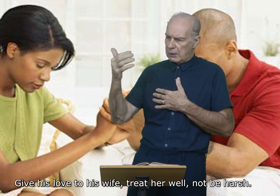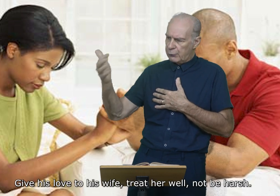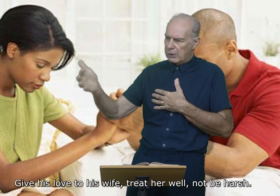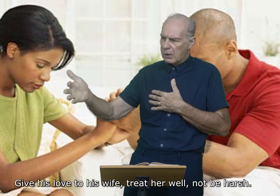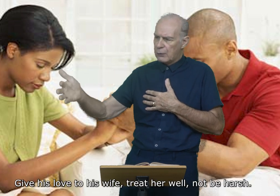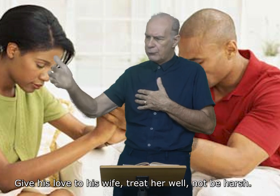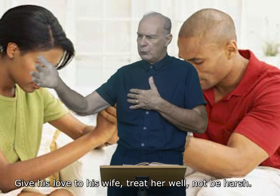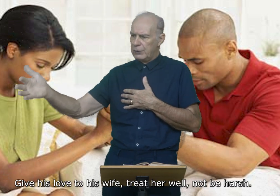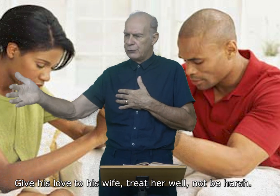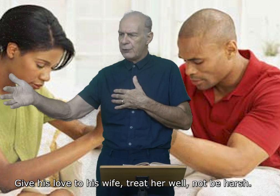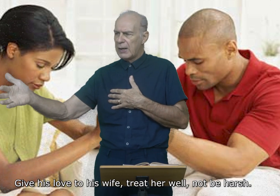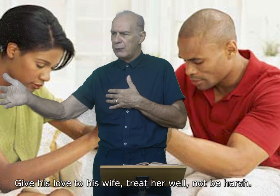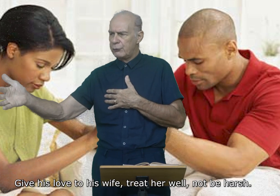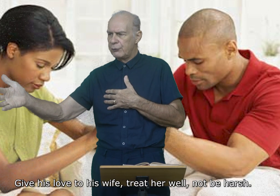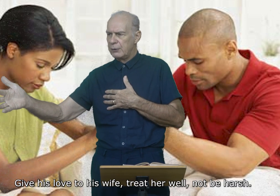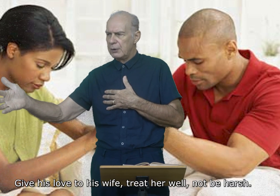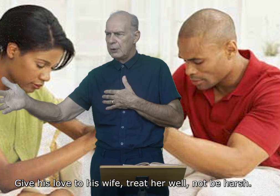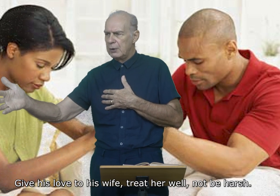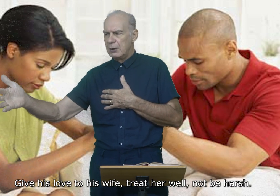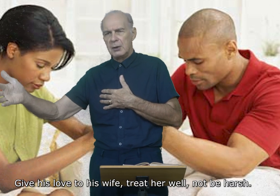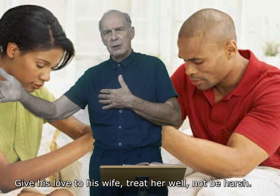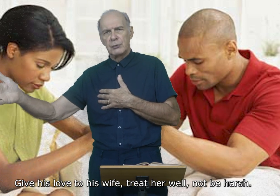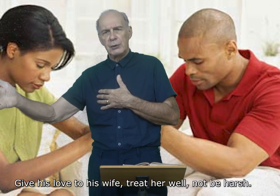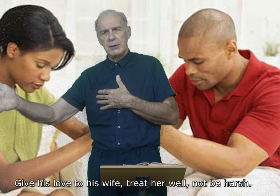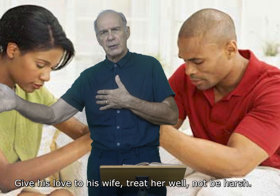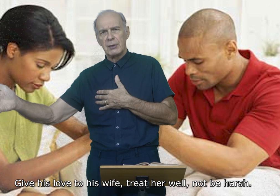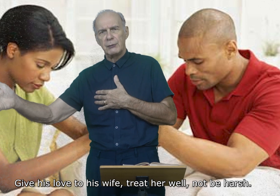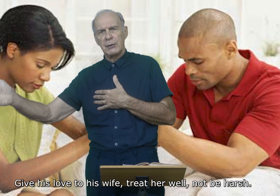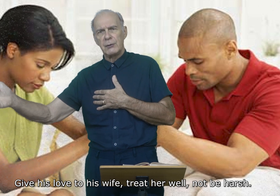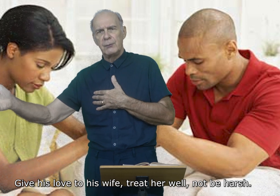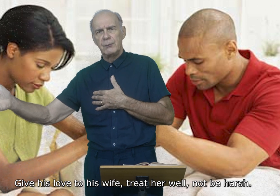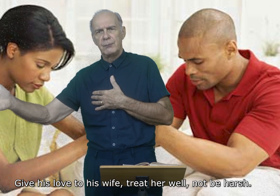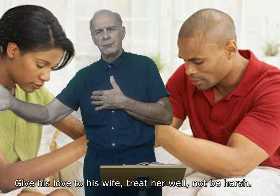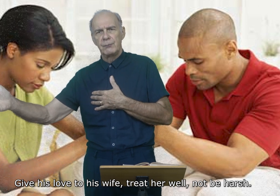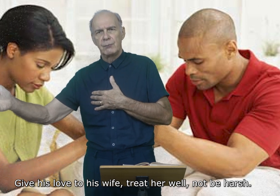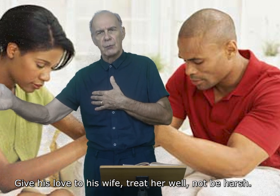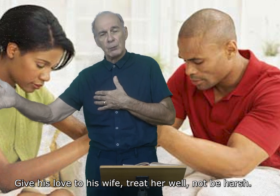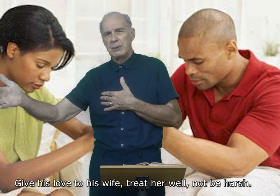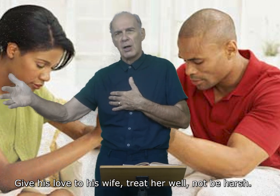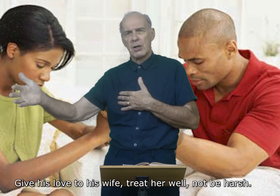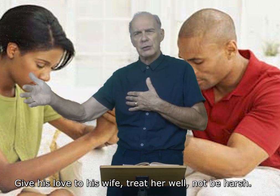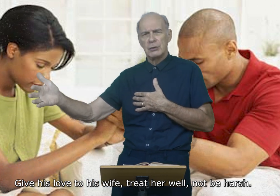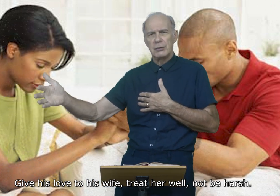Give his love to his wife, treat her well, not be harsh.